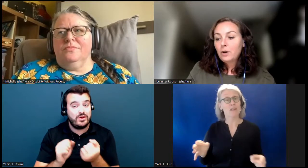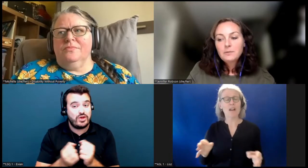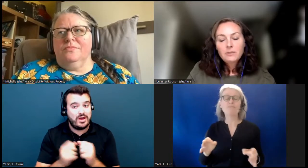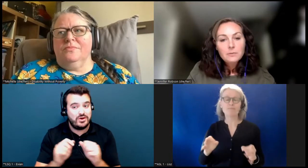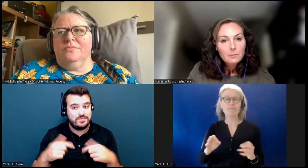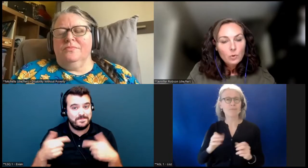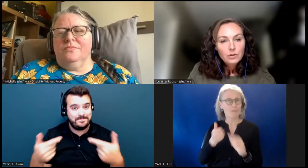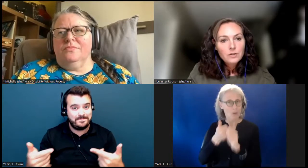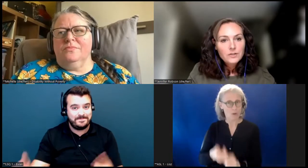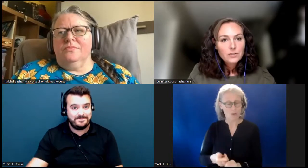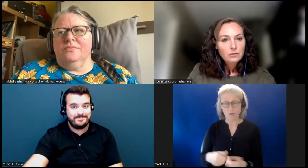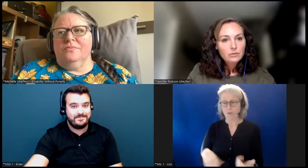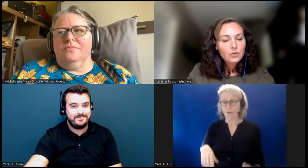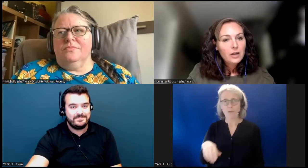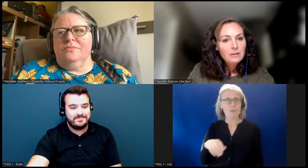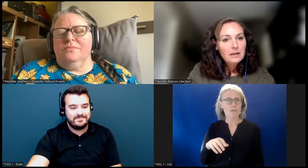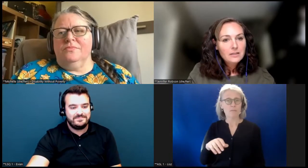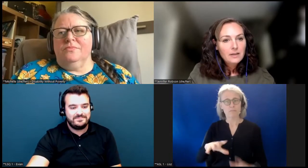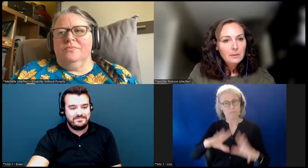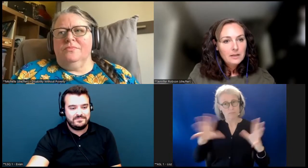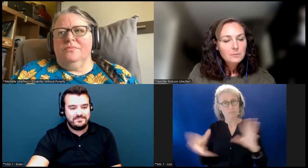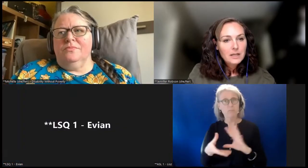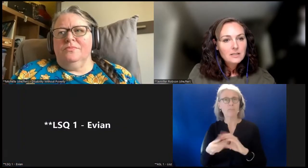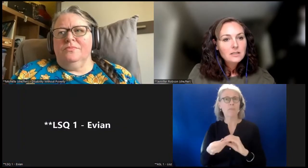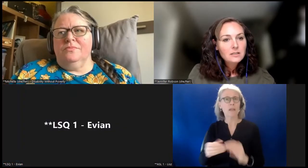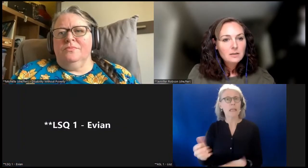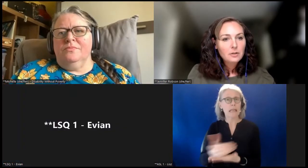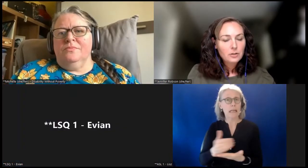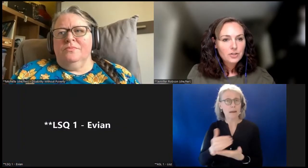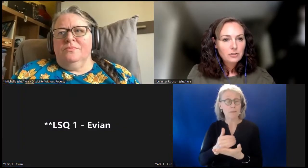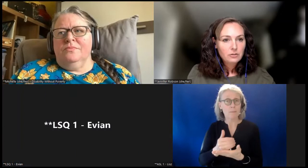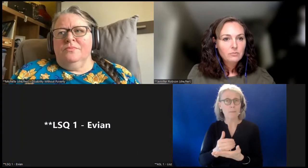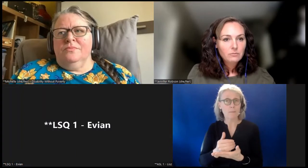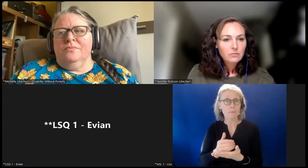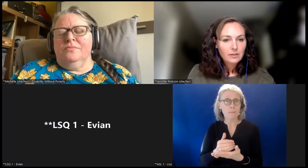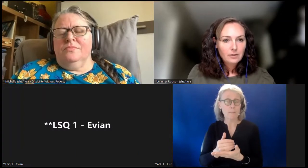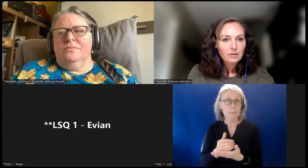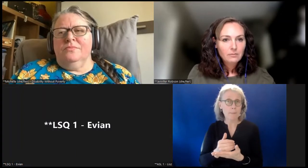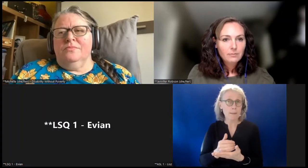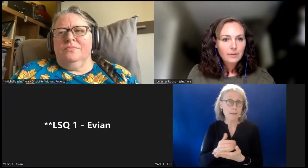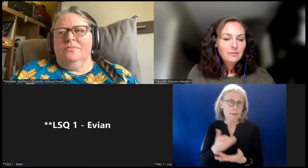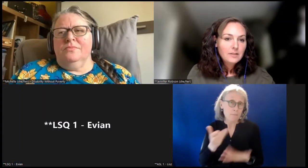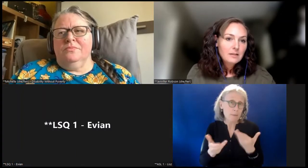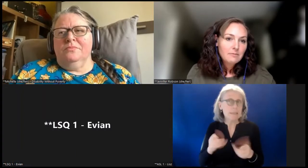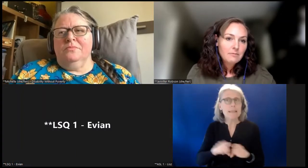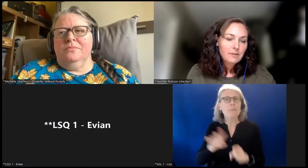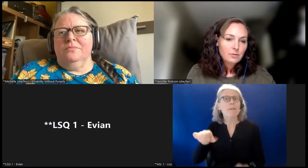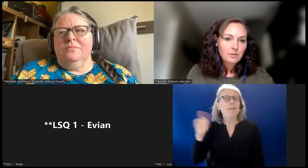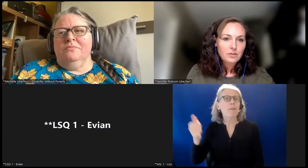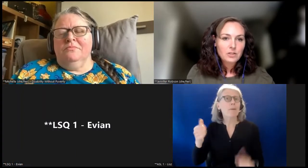PERHAPS FROM SOME -- TO MAKE THIS FAMILY, SIMILAR TO OTHER BENEFITS THAT FAMILIAR OFFICIALS